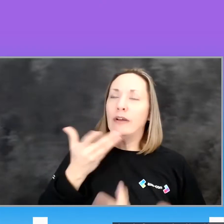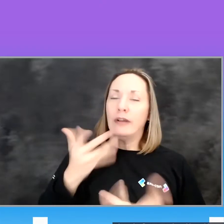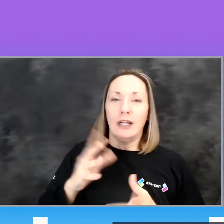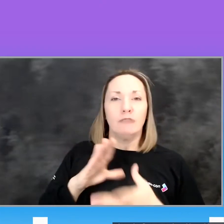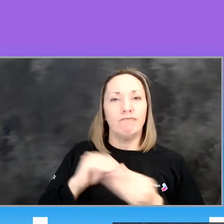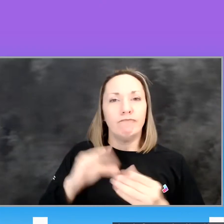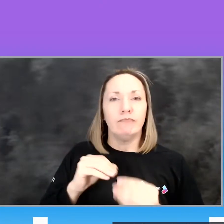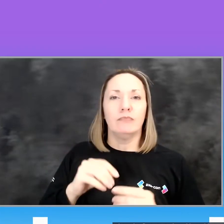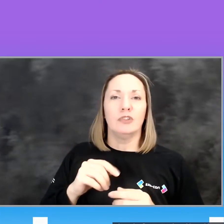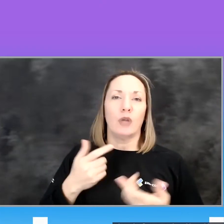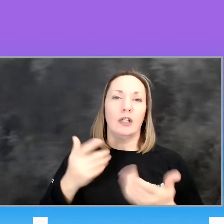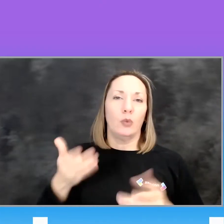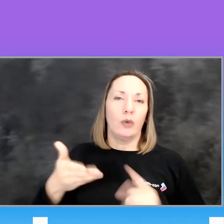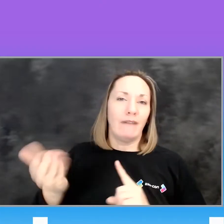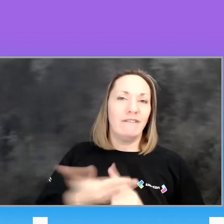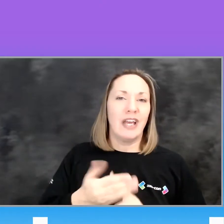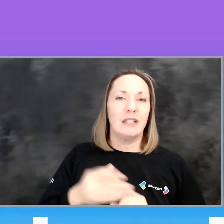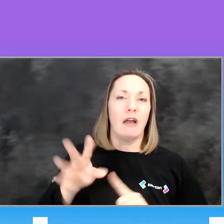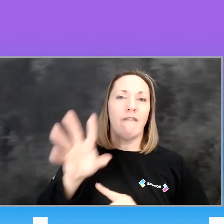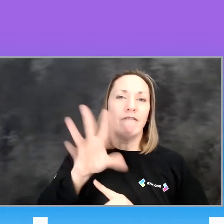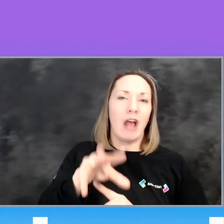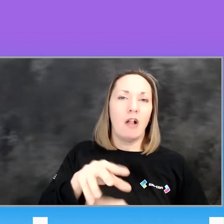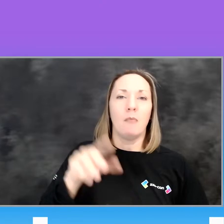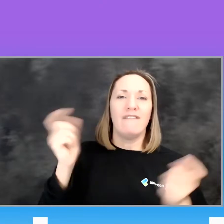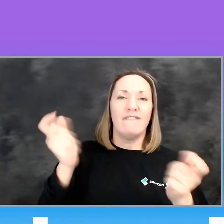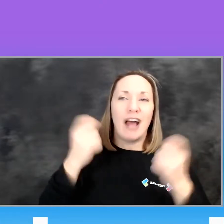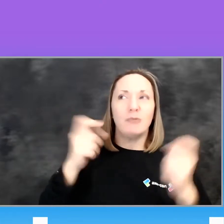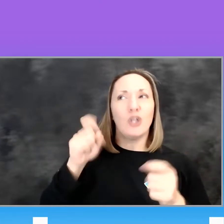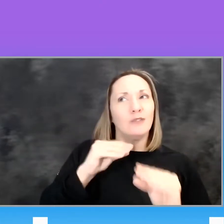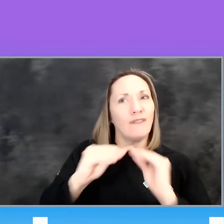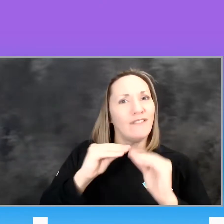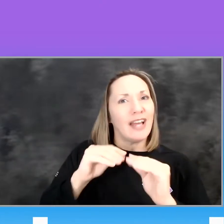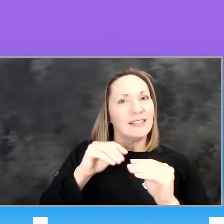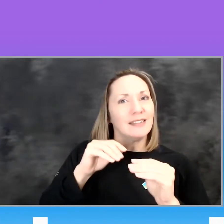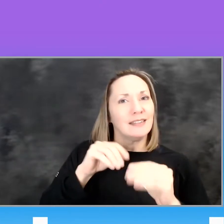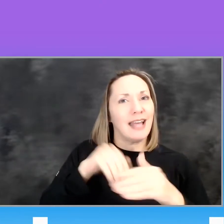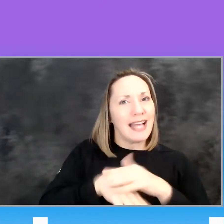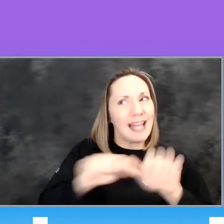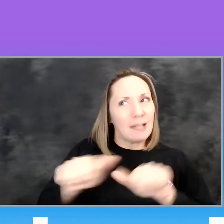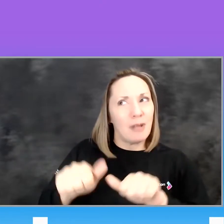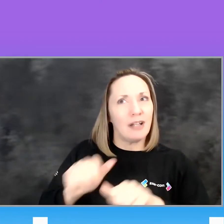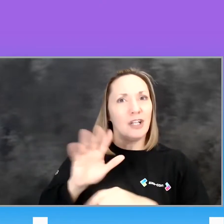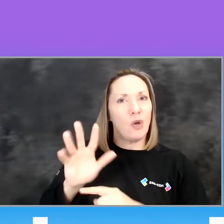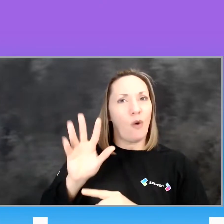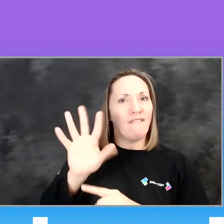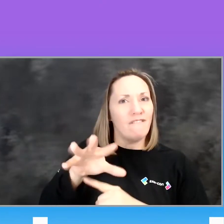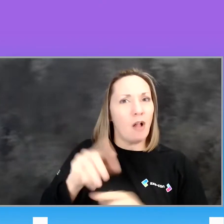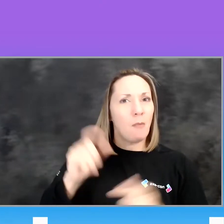to convince Festival film Festival that they needed to fix the inaccessibility of their